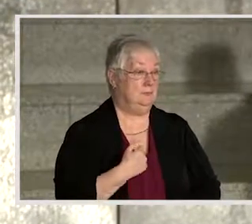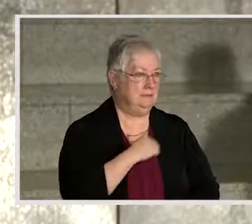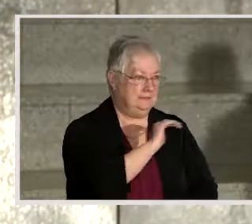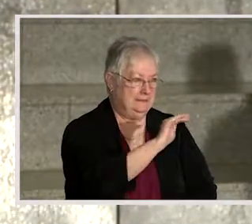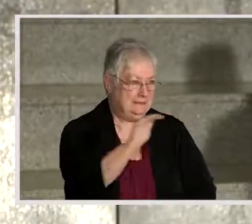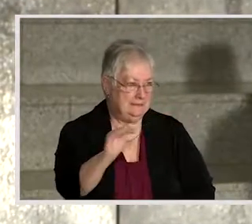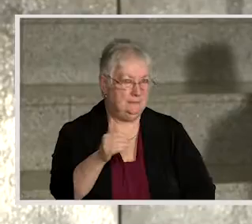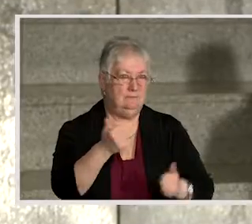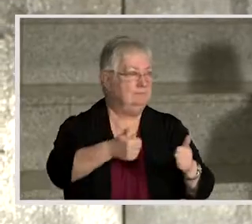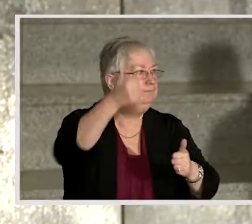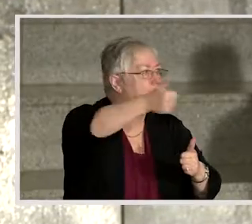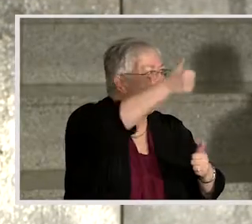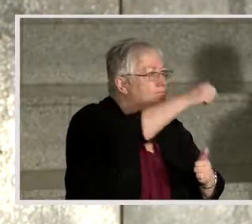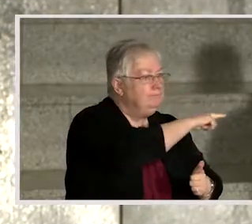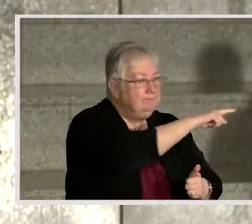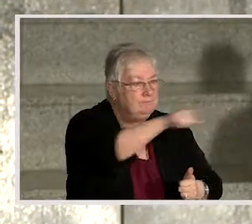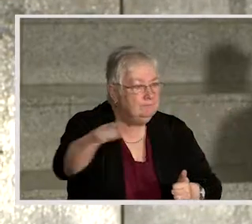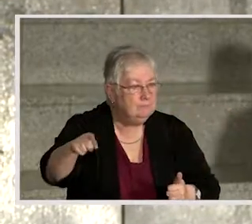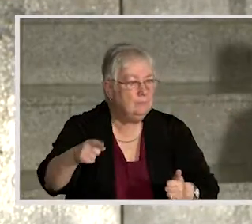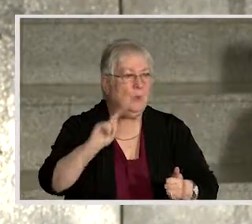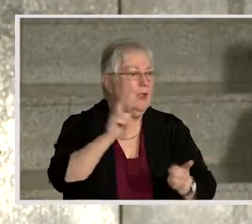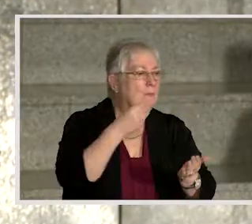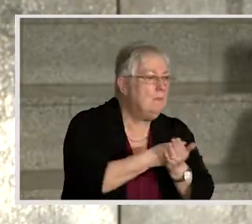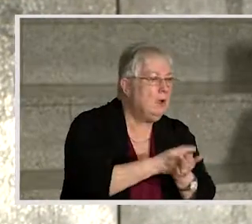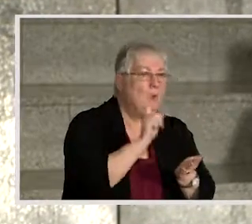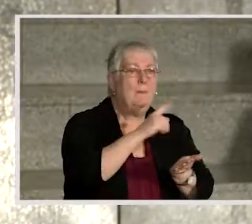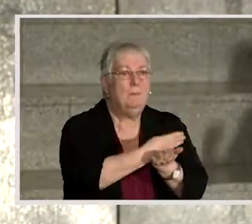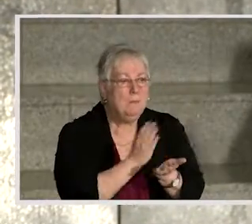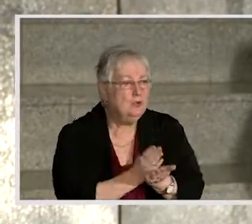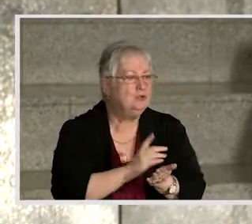OF THE REVENUES ARE AND WHAT THE BUDGET MARKS SHOULD BE, AND ASK